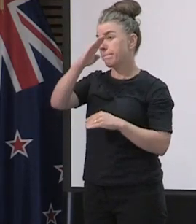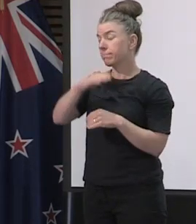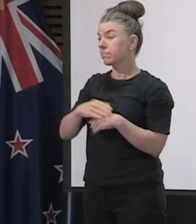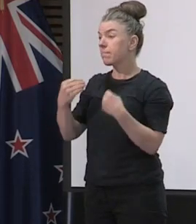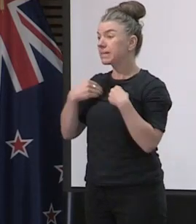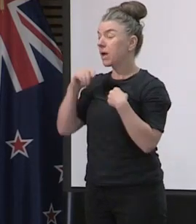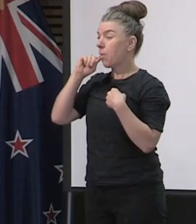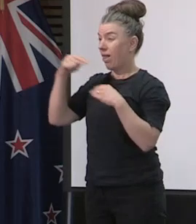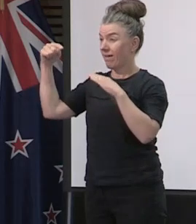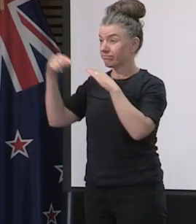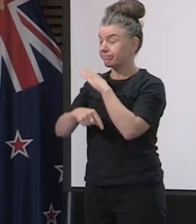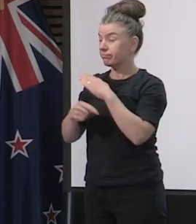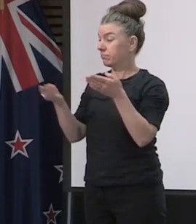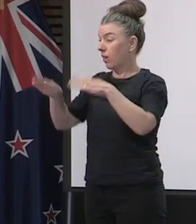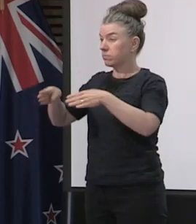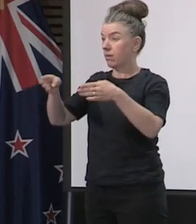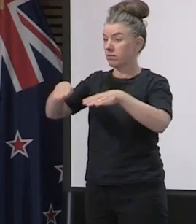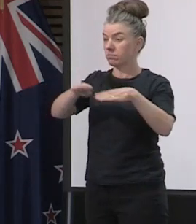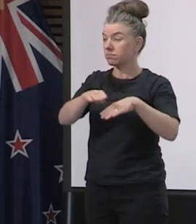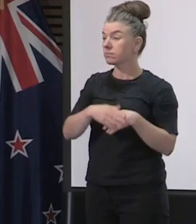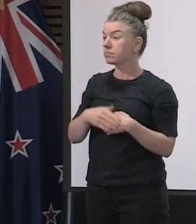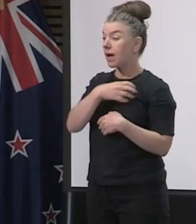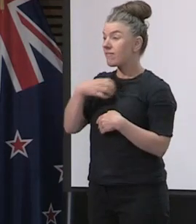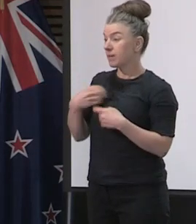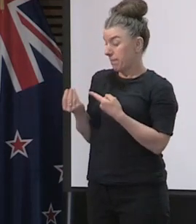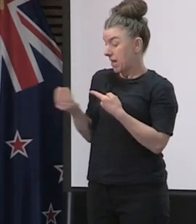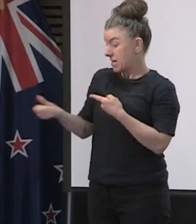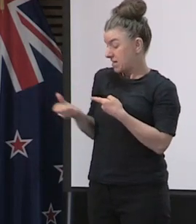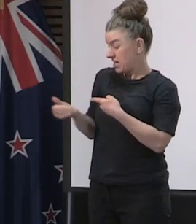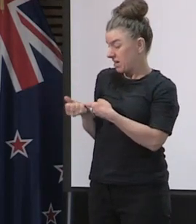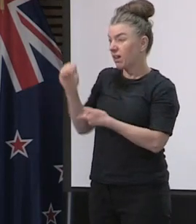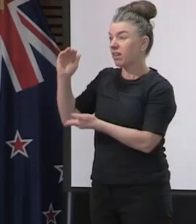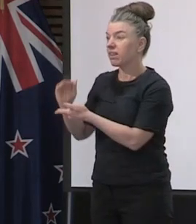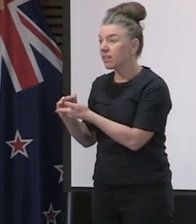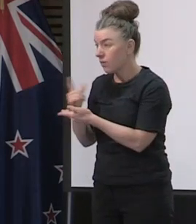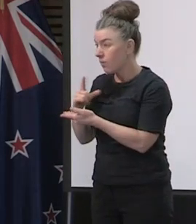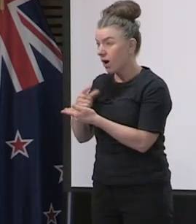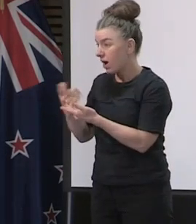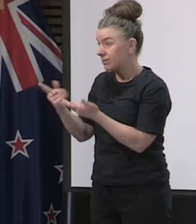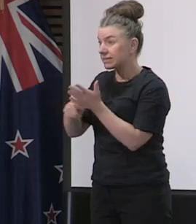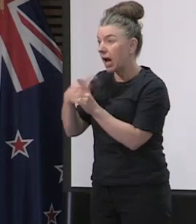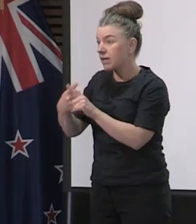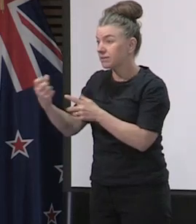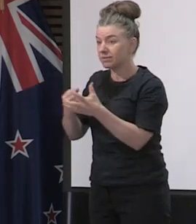unemployment will rise significantly. Businesses will fail and close. Government